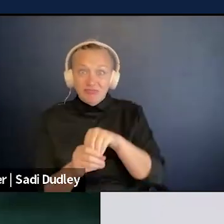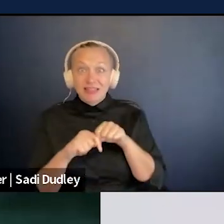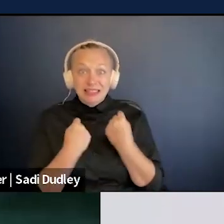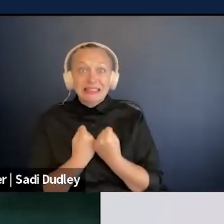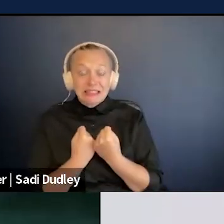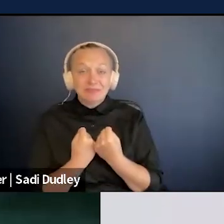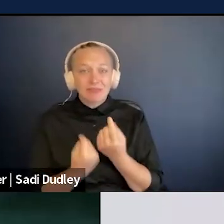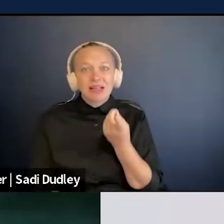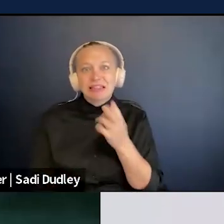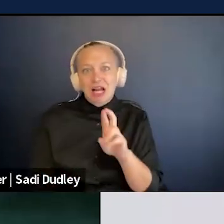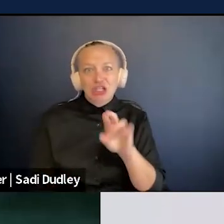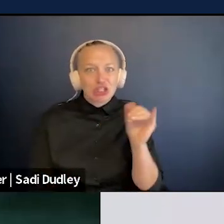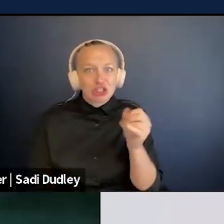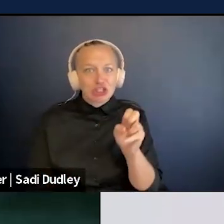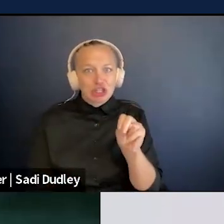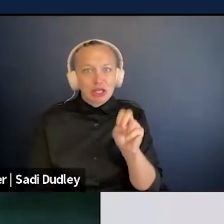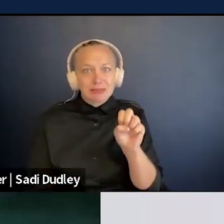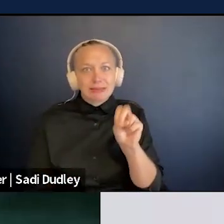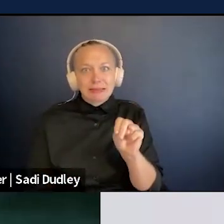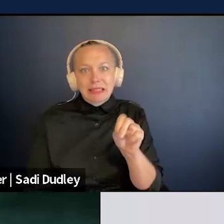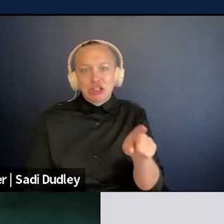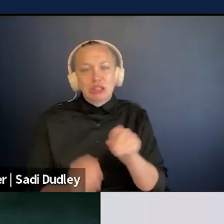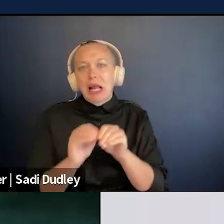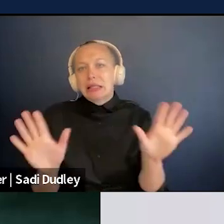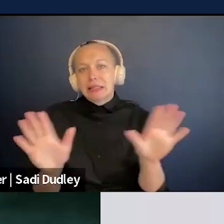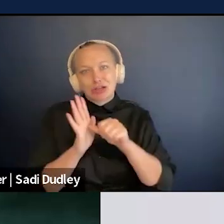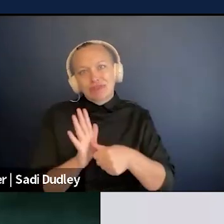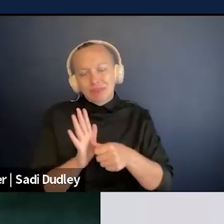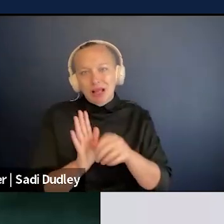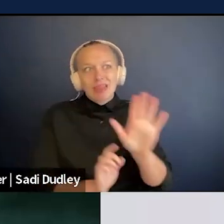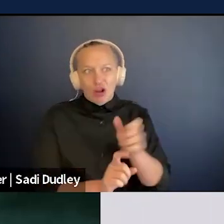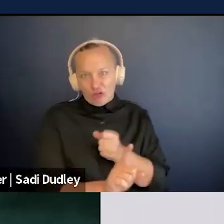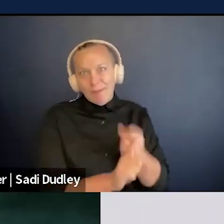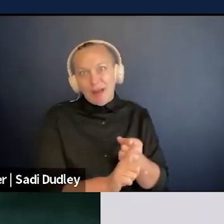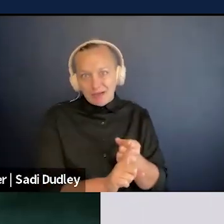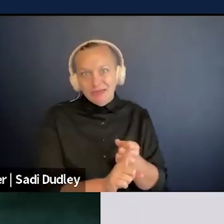obviously clearly demonstrated the impact on them, uh, in terms of hours.